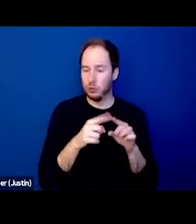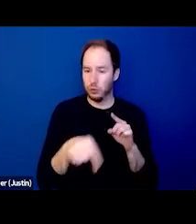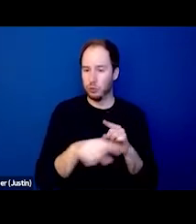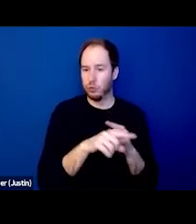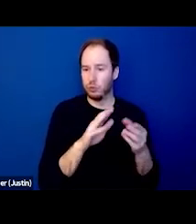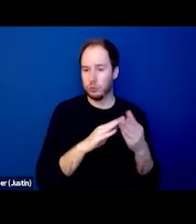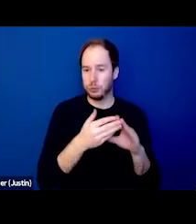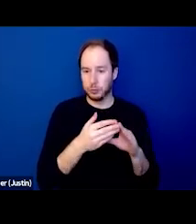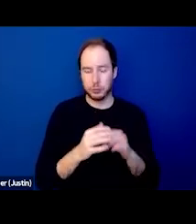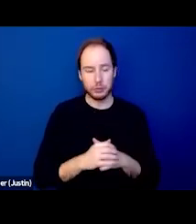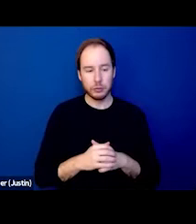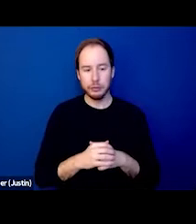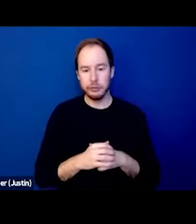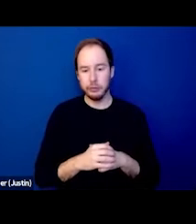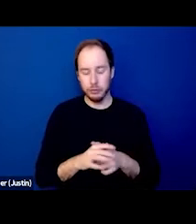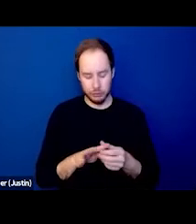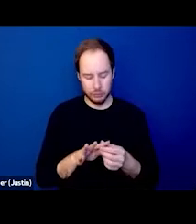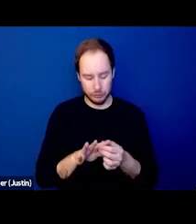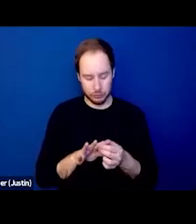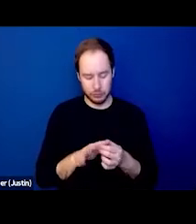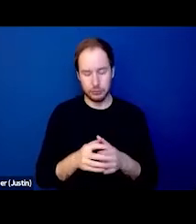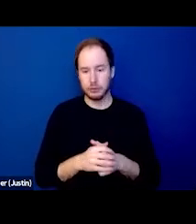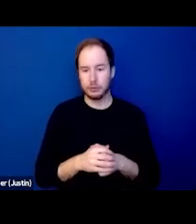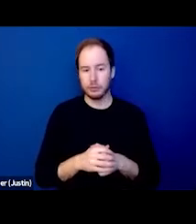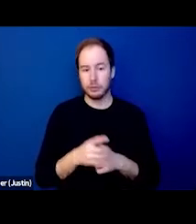There are a number of things why this is important.